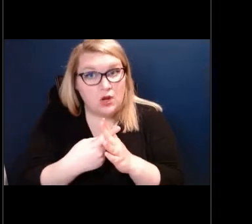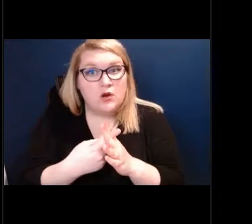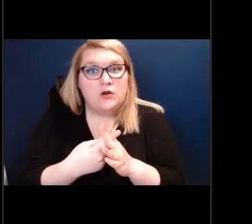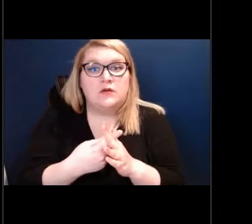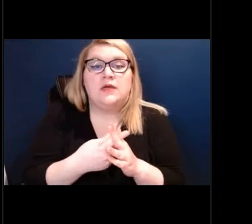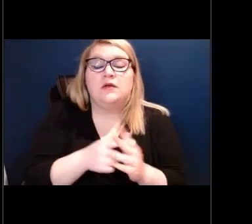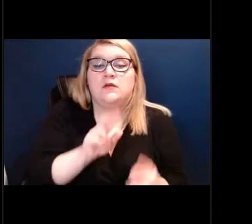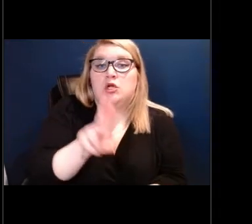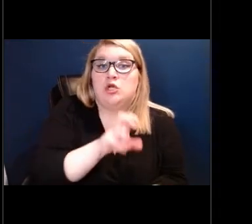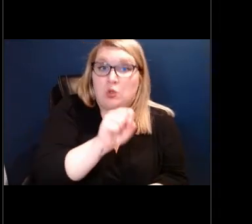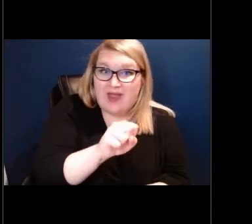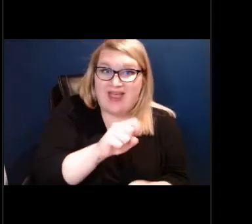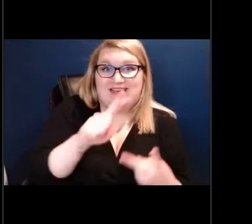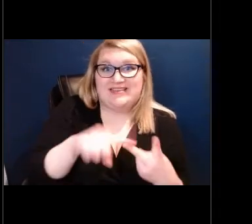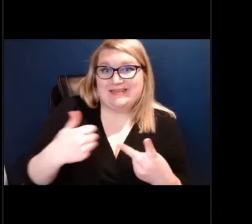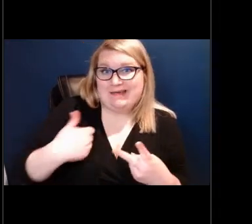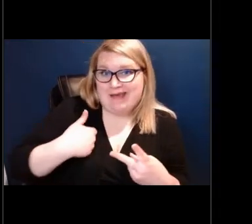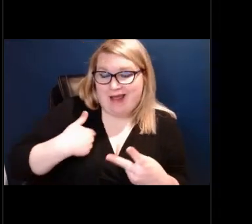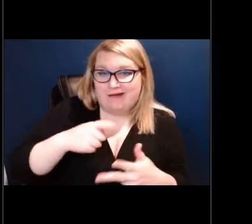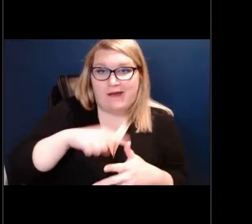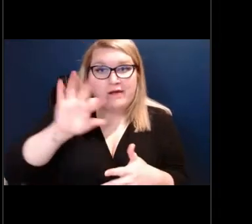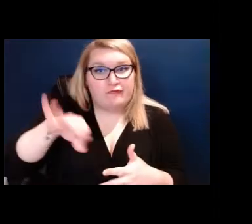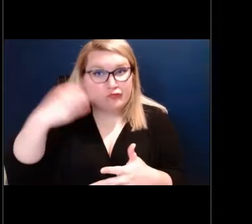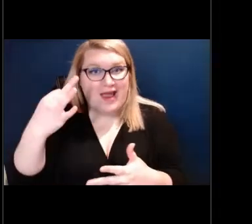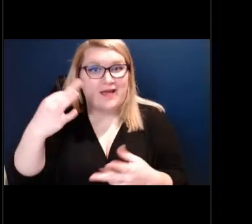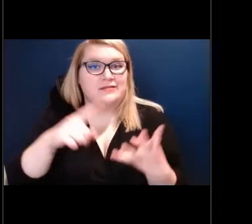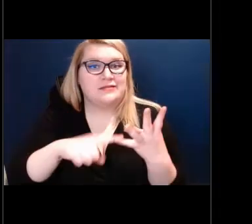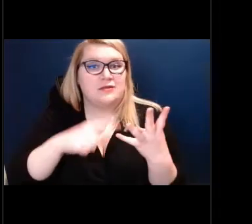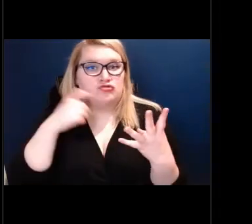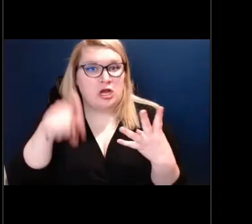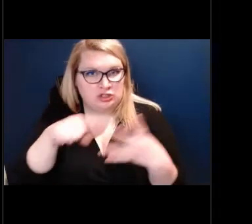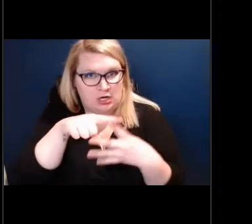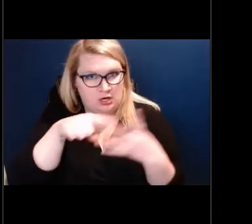Canada, France, and Russia to determine how these